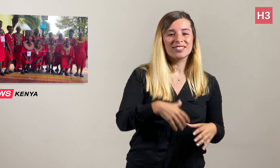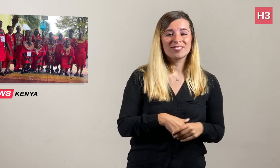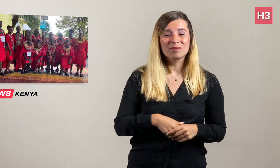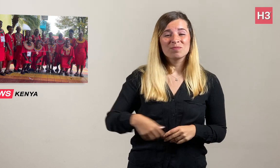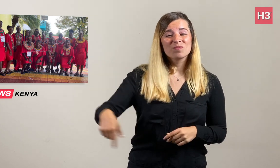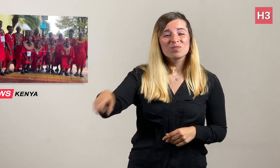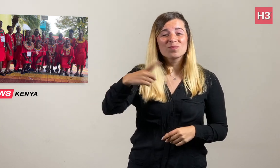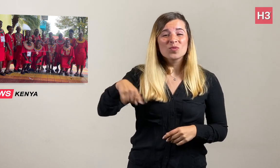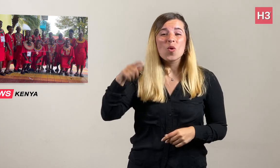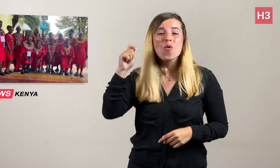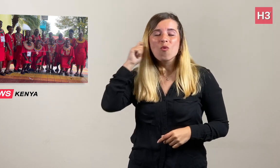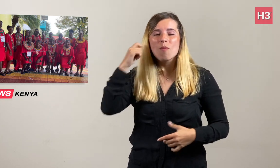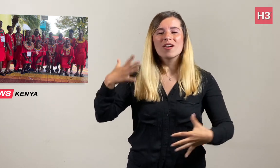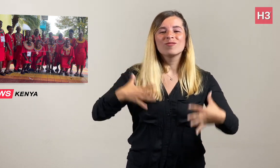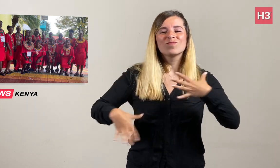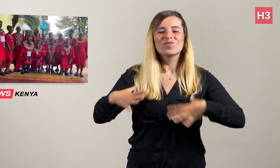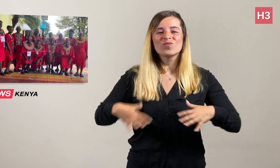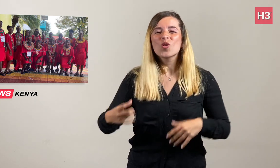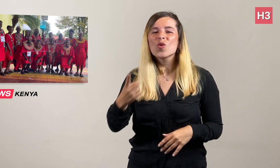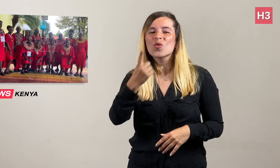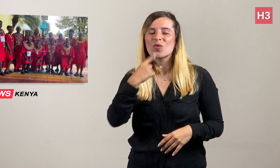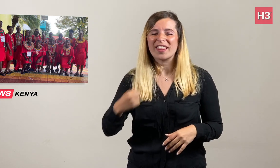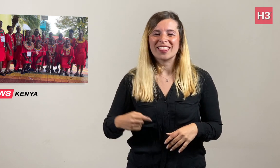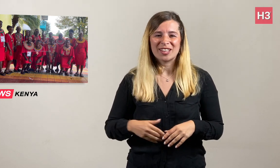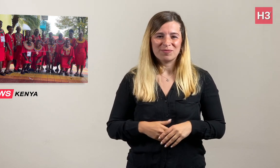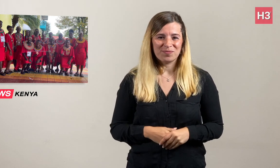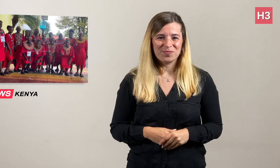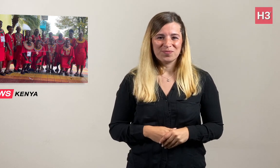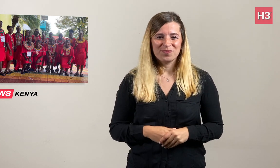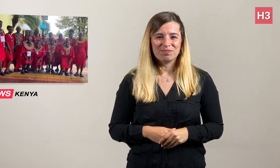the flag with the male athletes wearing